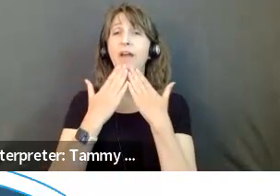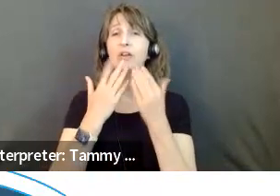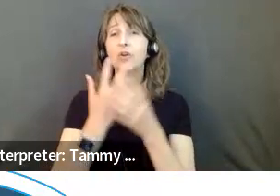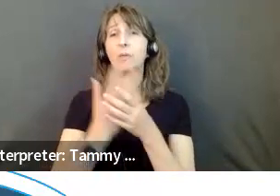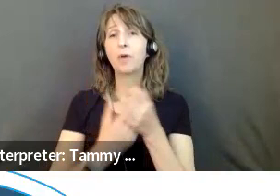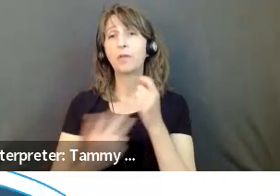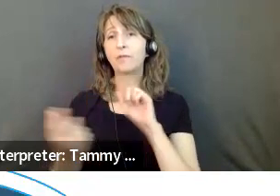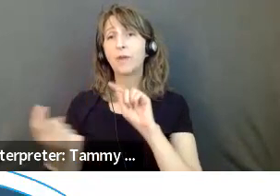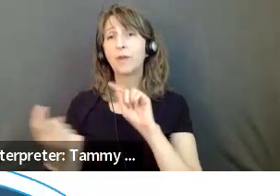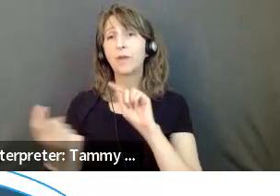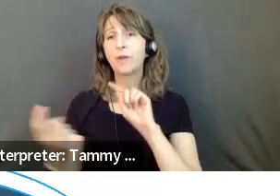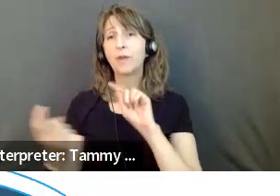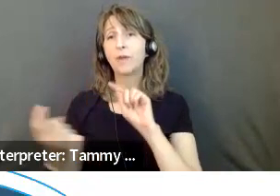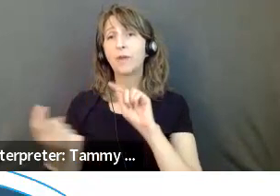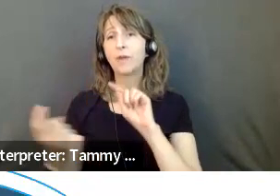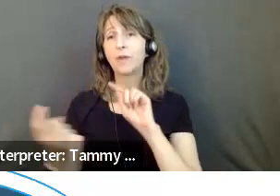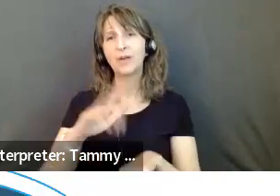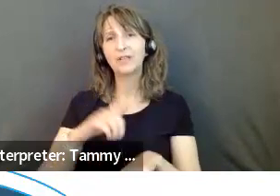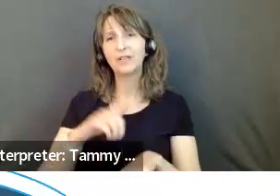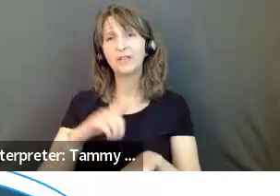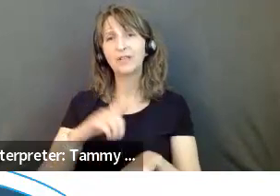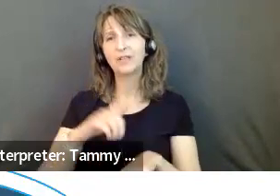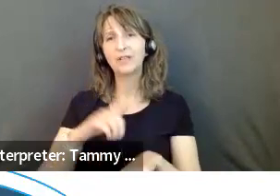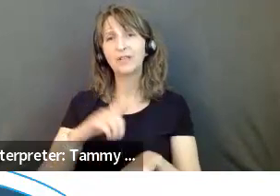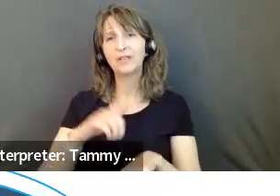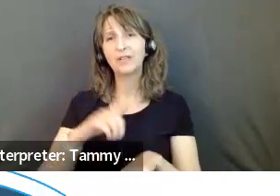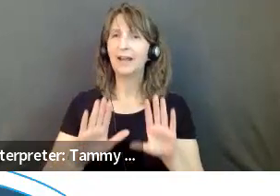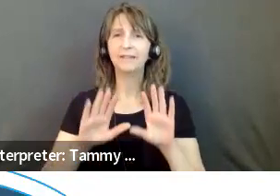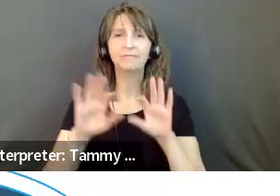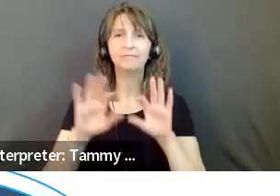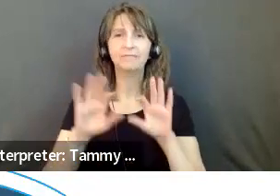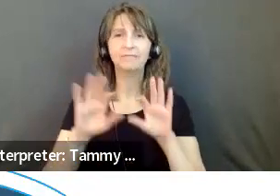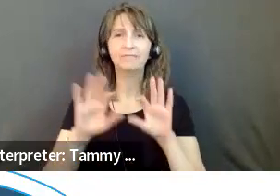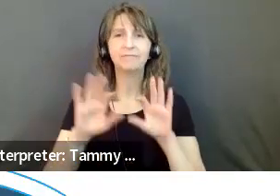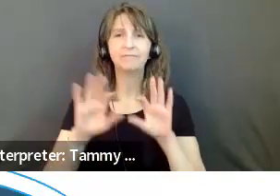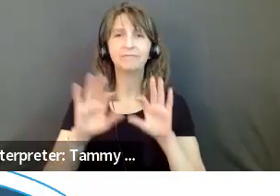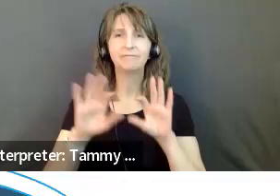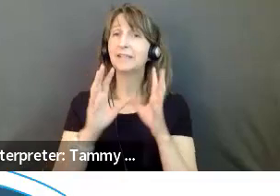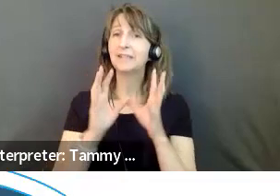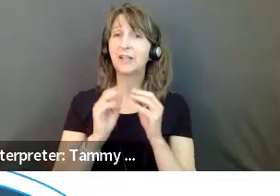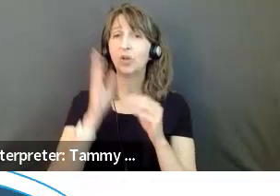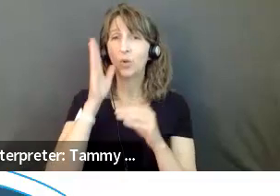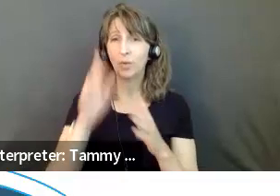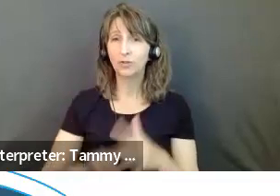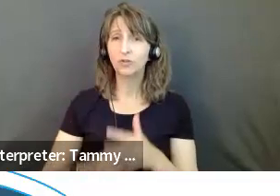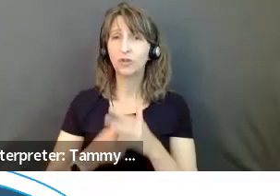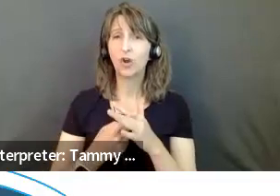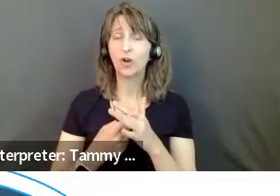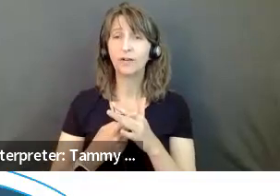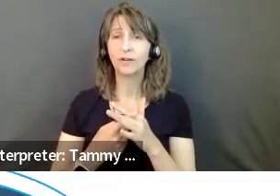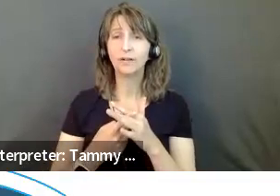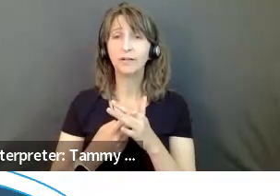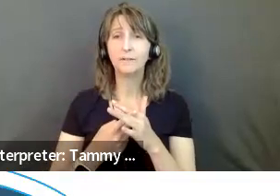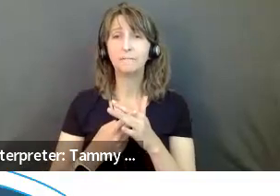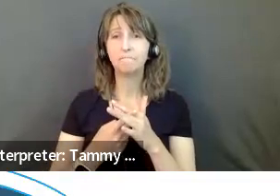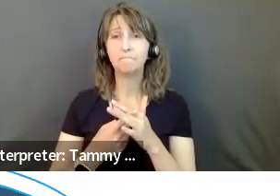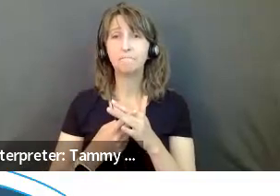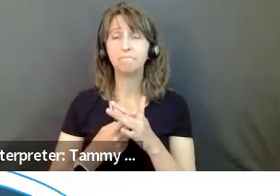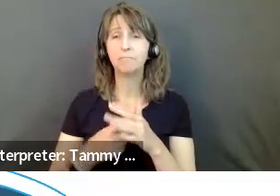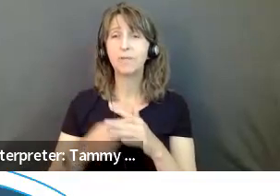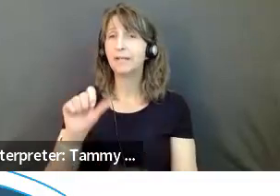This has been a